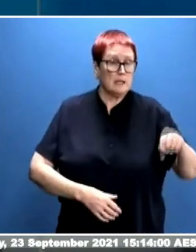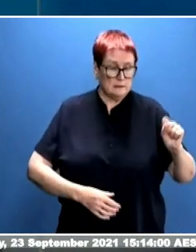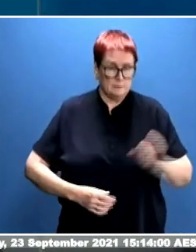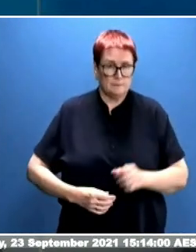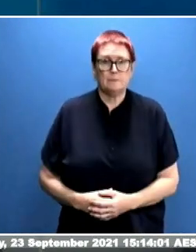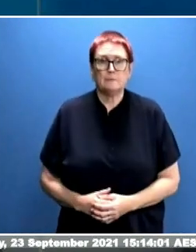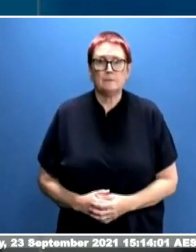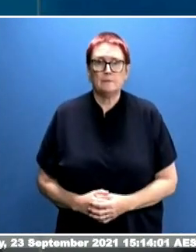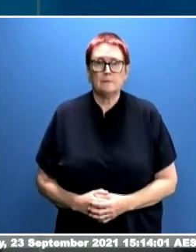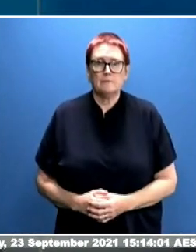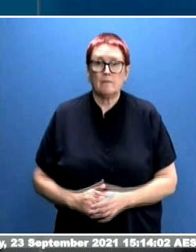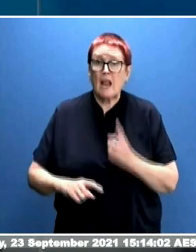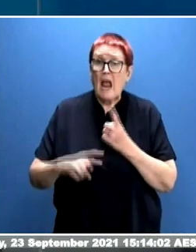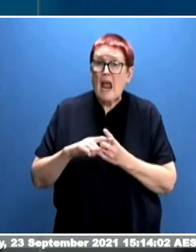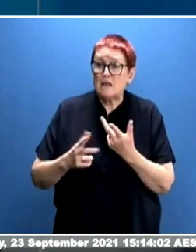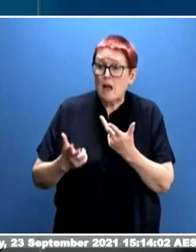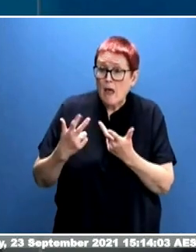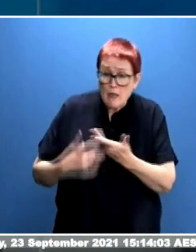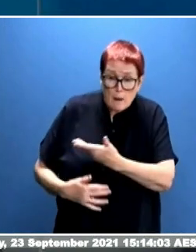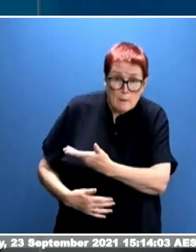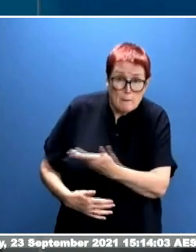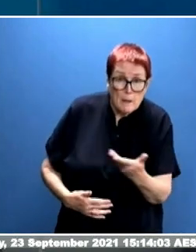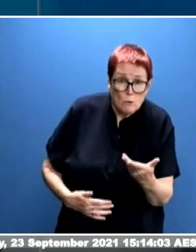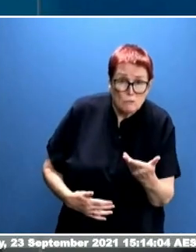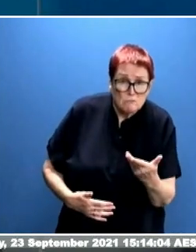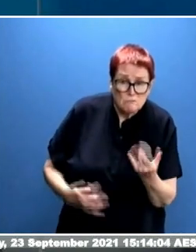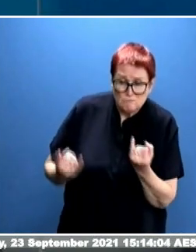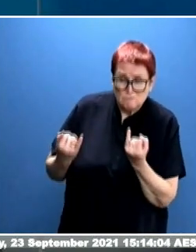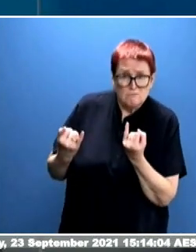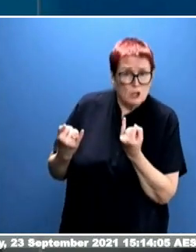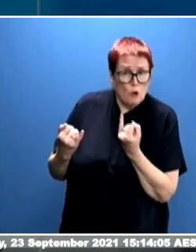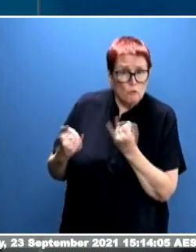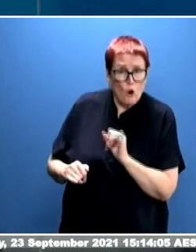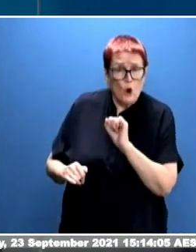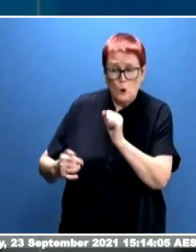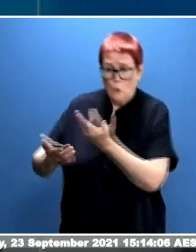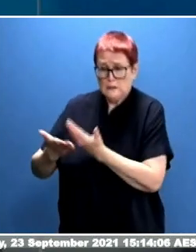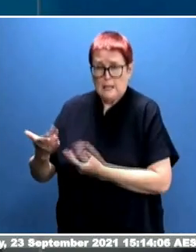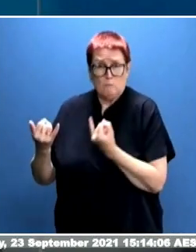So "and others", is that wrong, that's not part of the eligibility criteria?